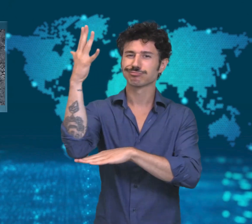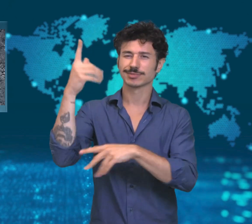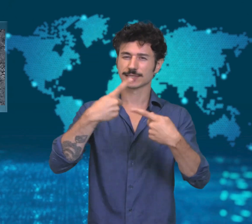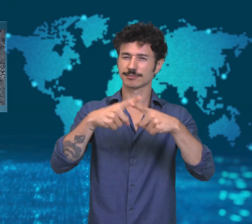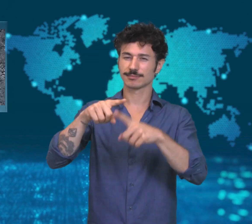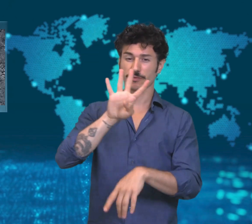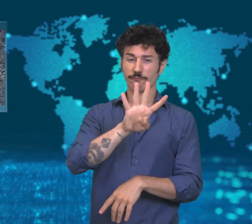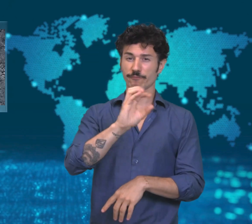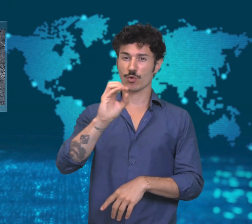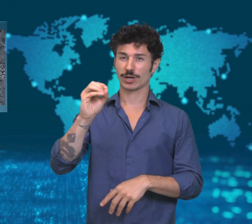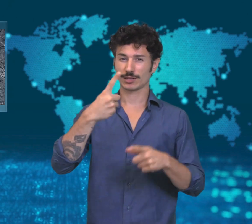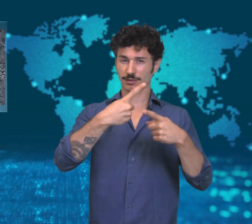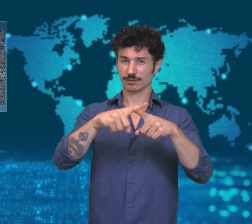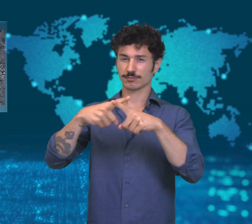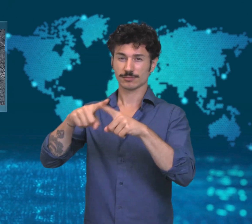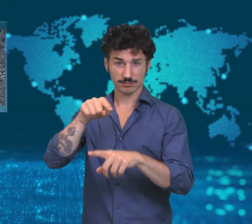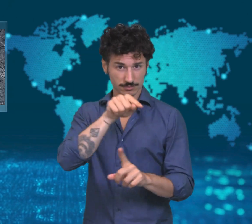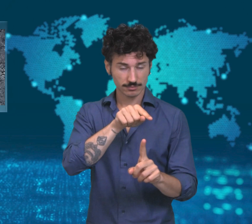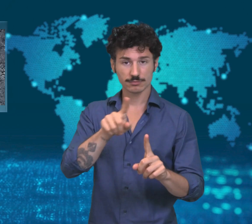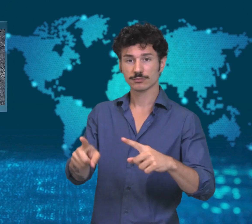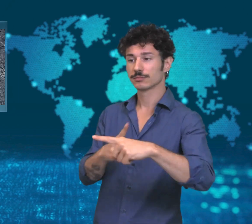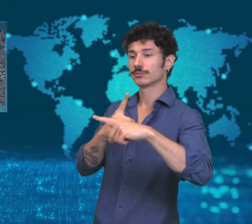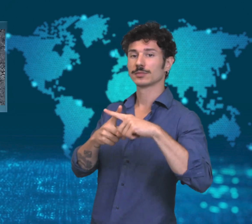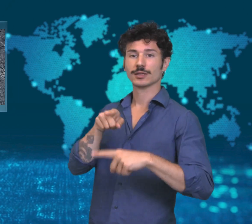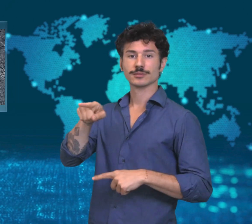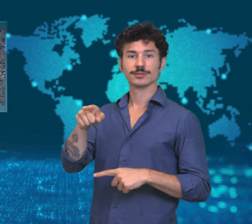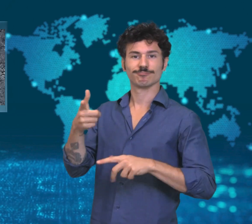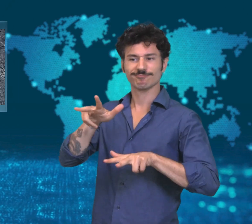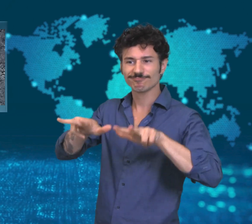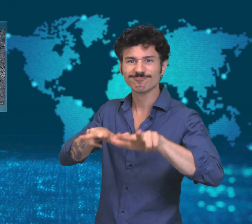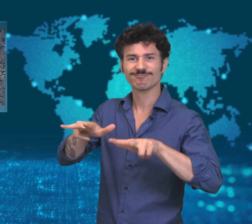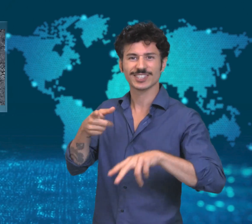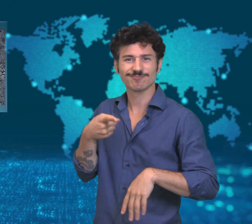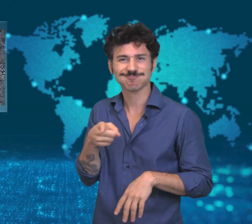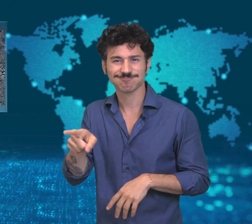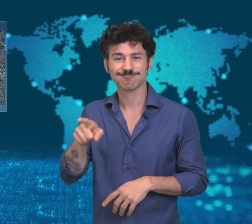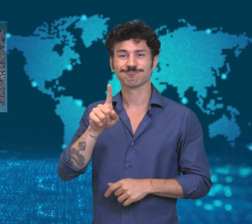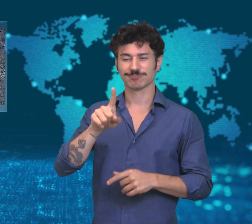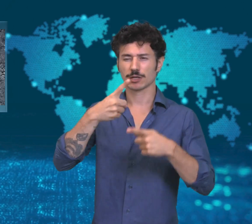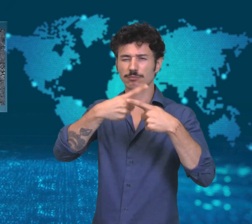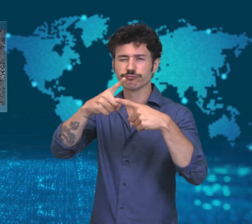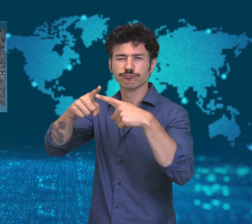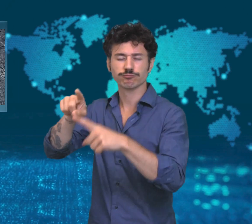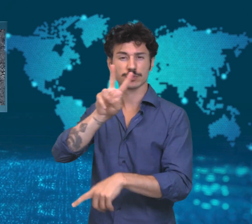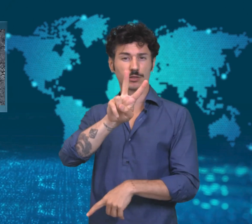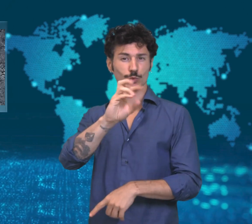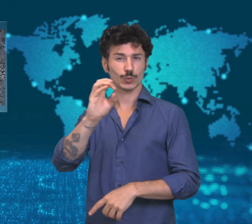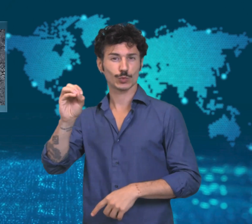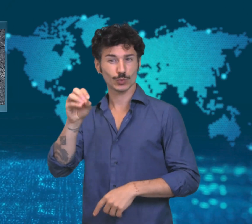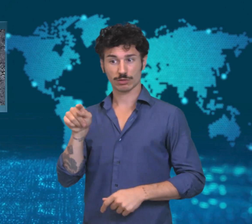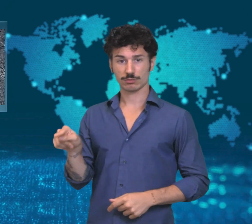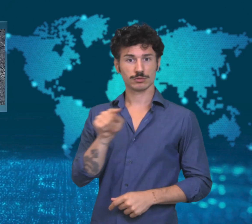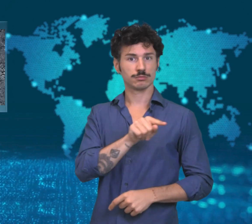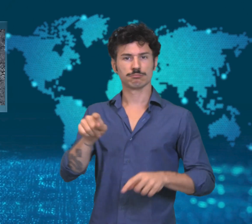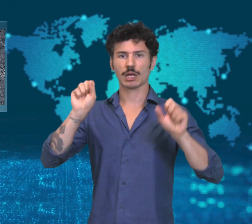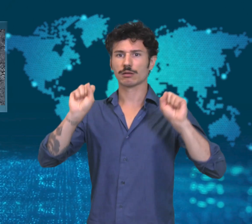almost 200 invertebrate species may be endangered or threatened.